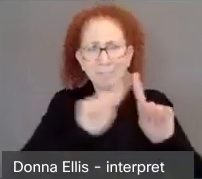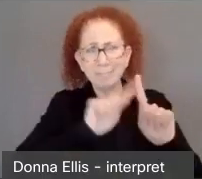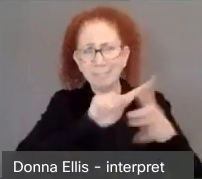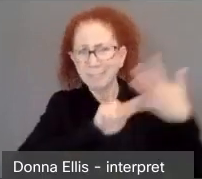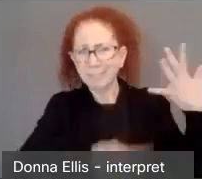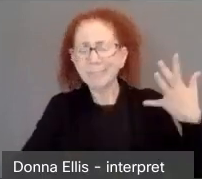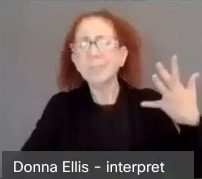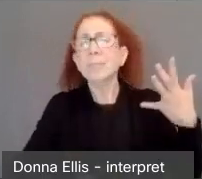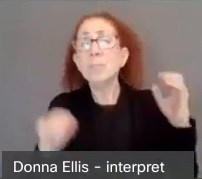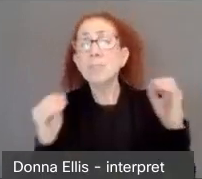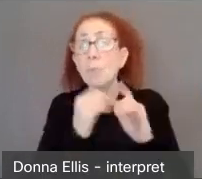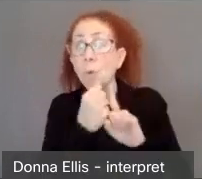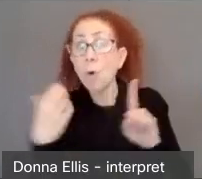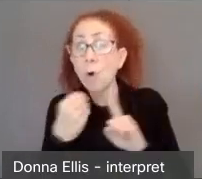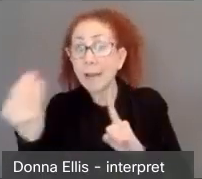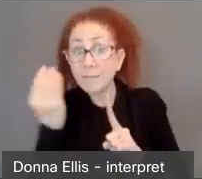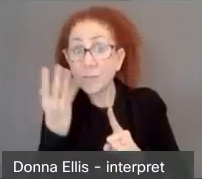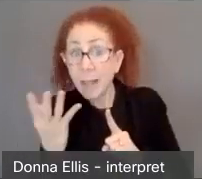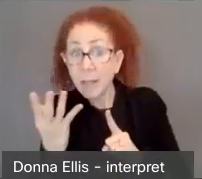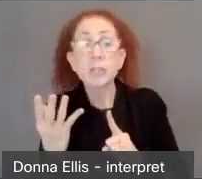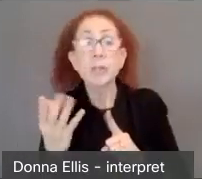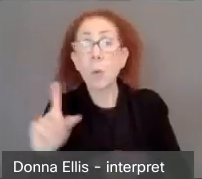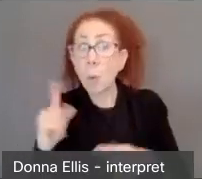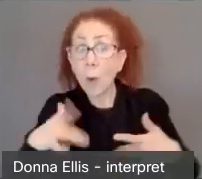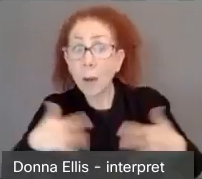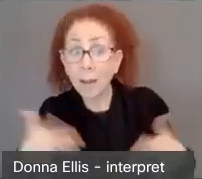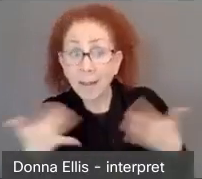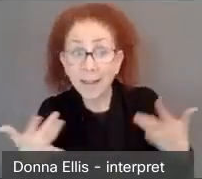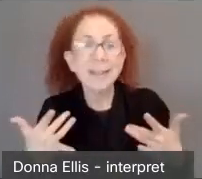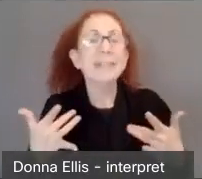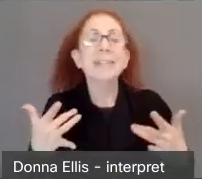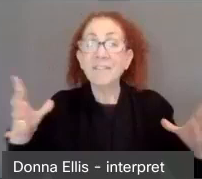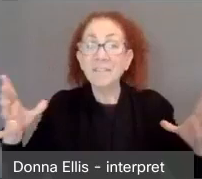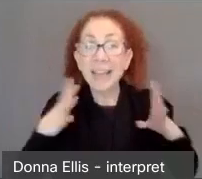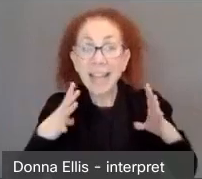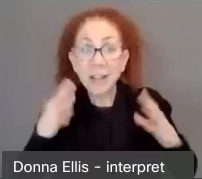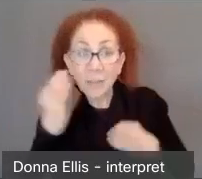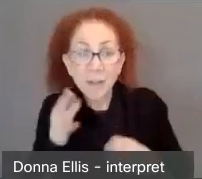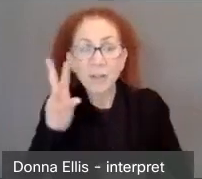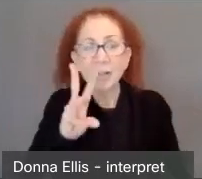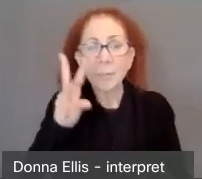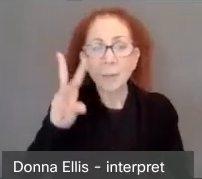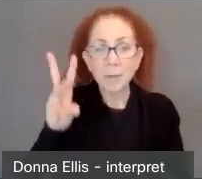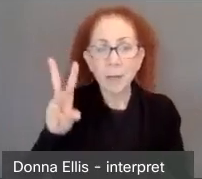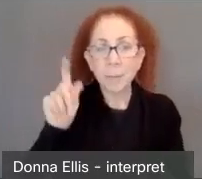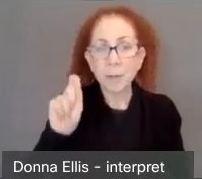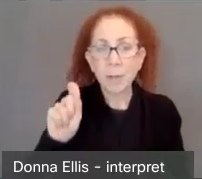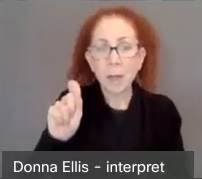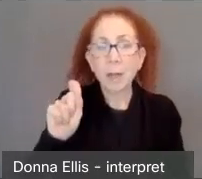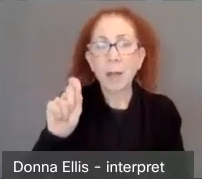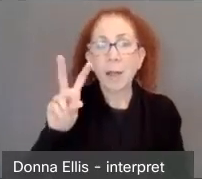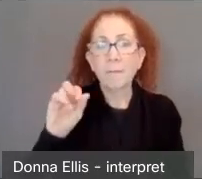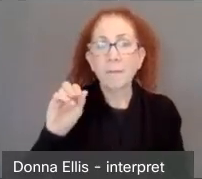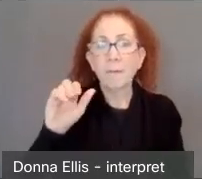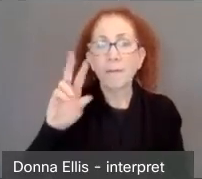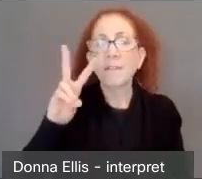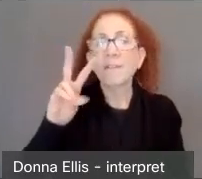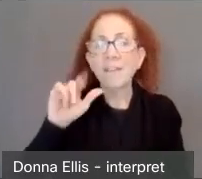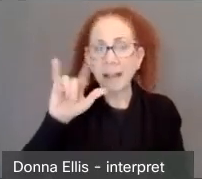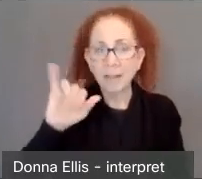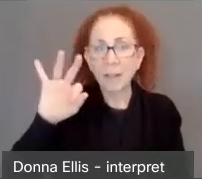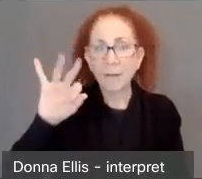these events and more exciting things to do and vacation destinations at www.valleyforge.org,